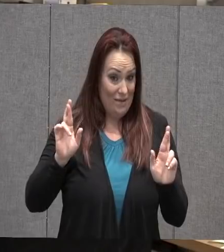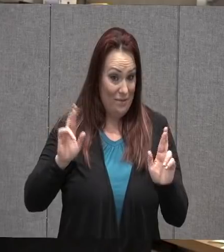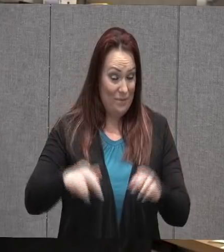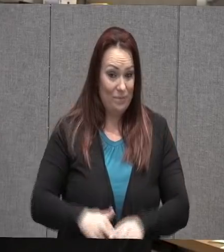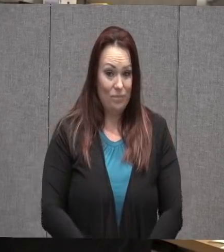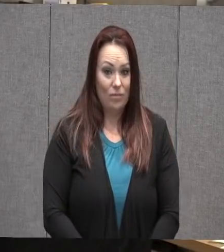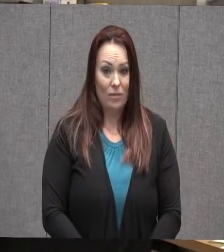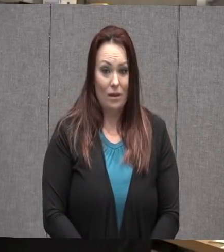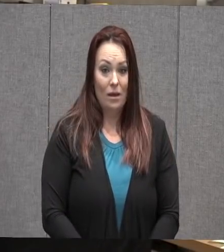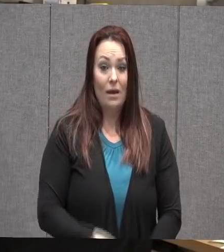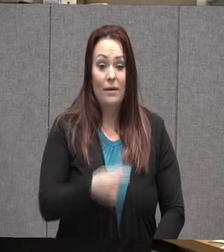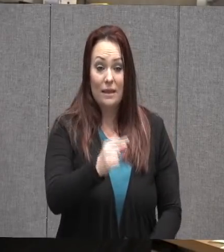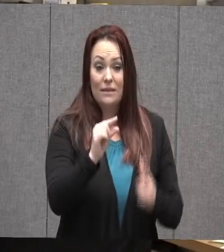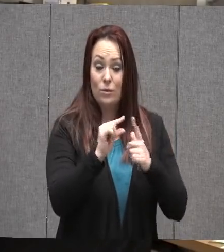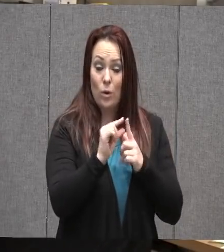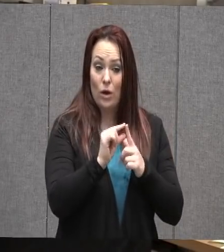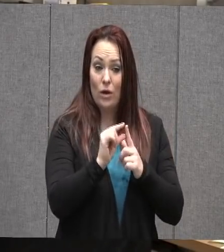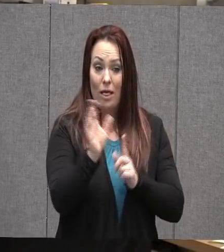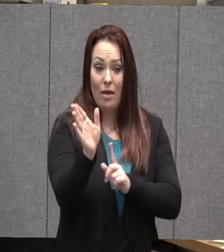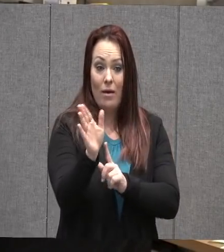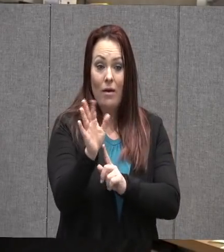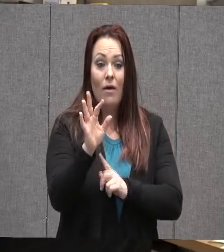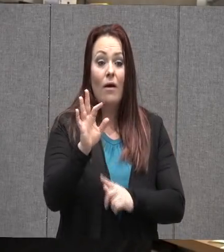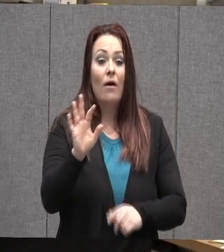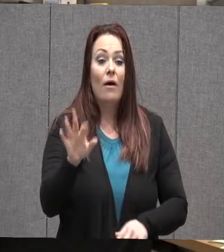This word is fuh-lah-guh, flag.